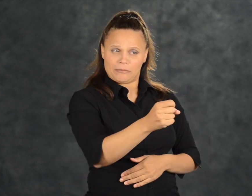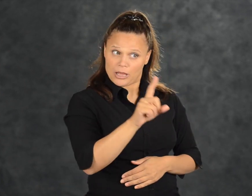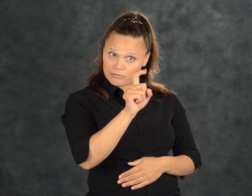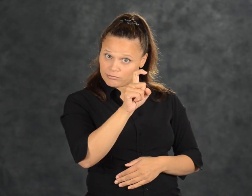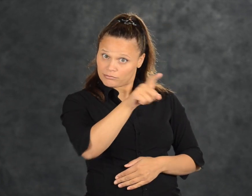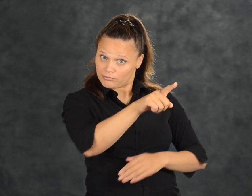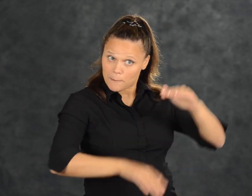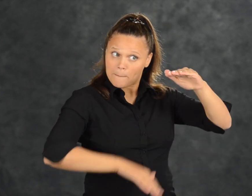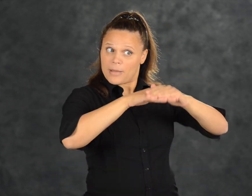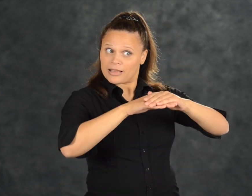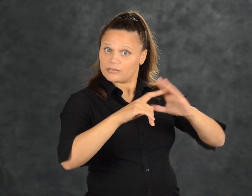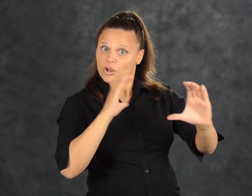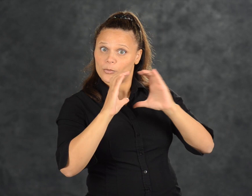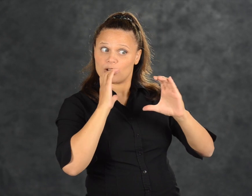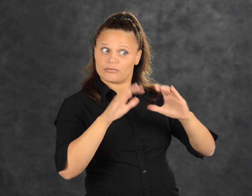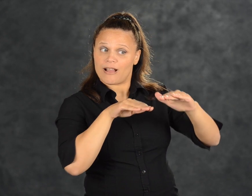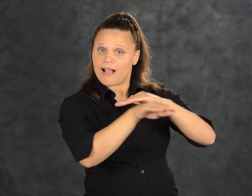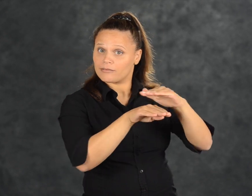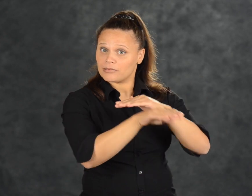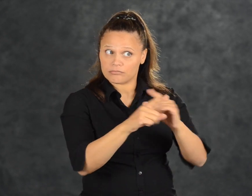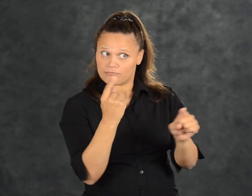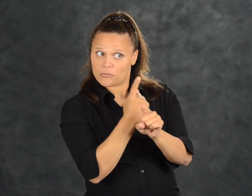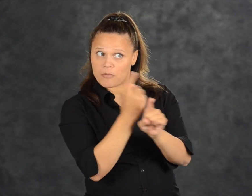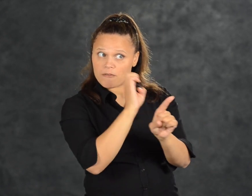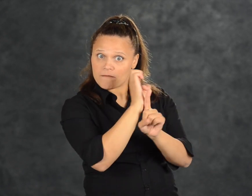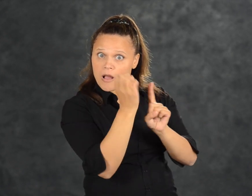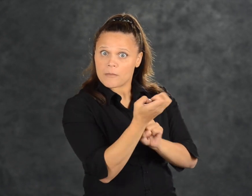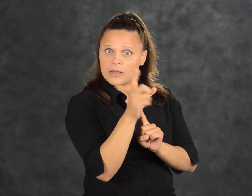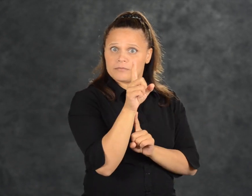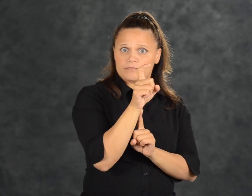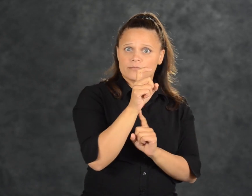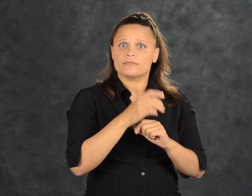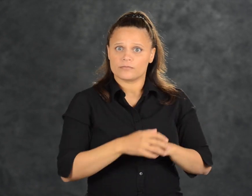whether the placement has maximized the potential for communication access in the appropriate environment.